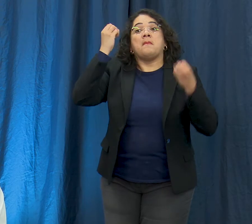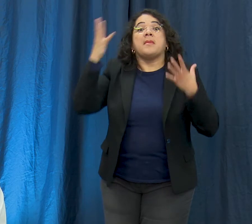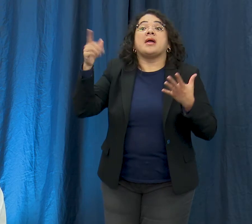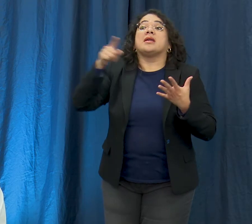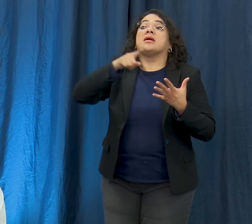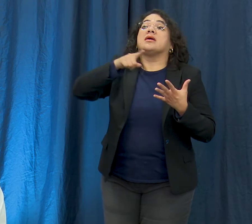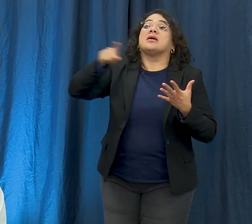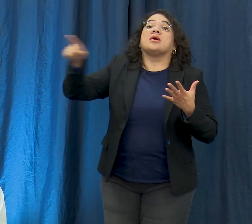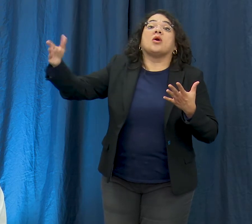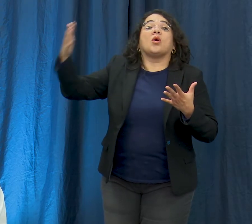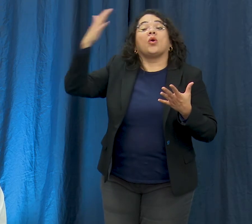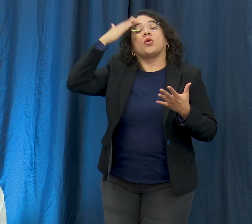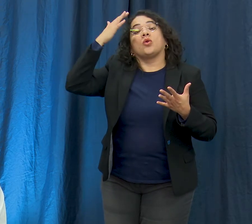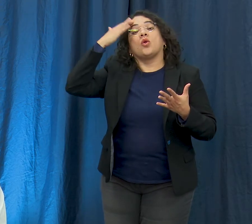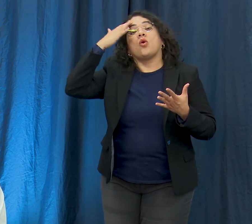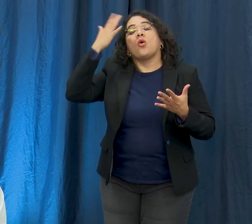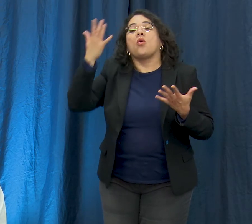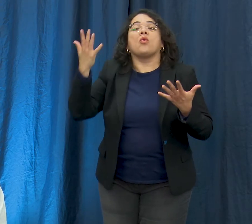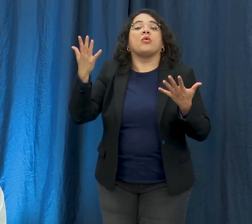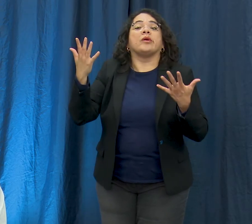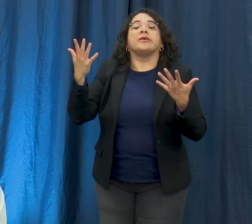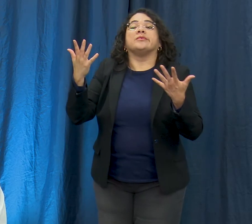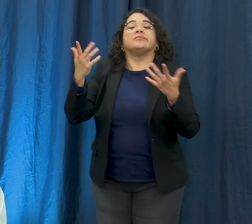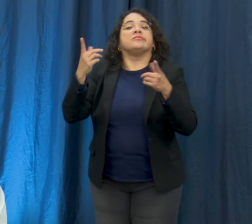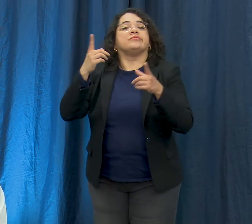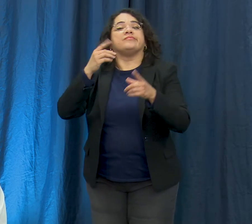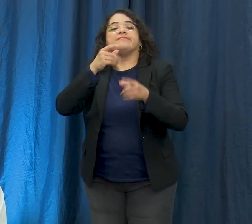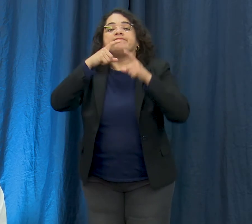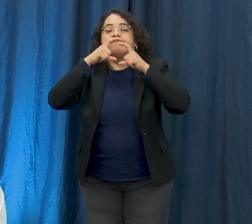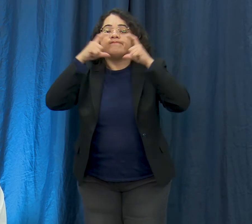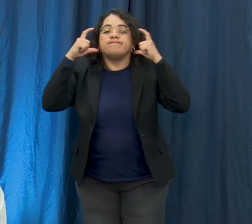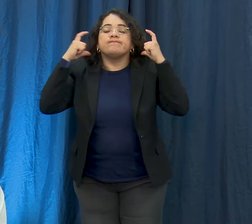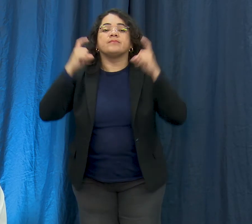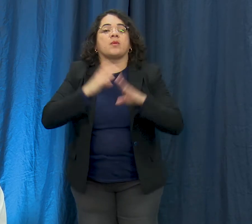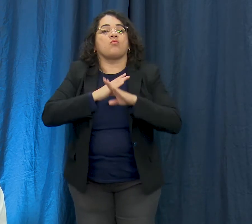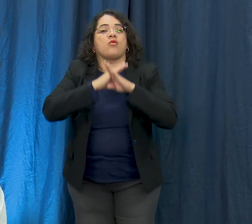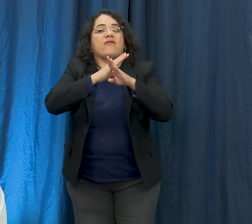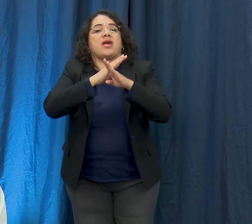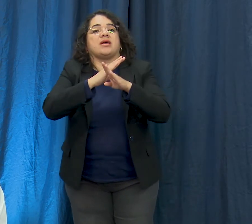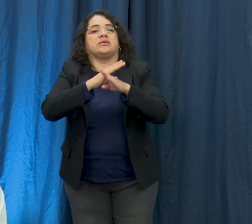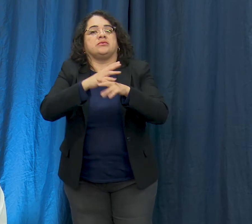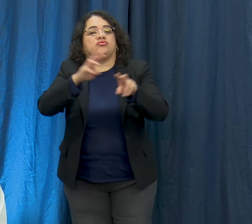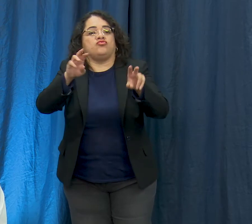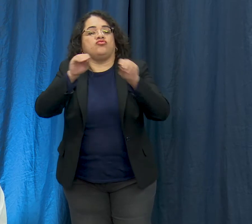mask is in preventing transmission because in order to do that study you